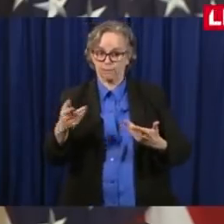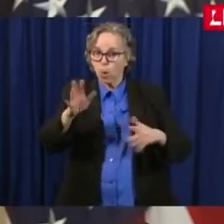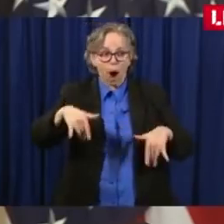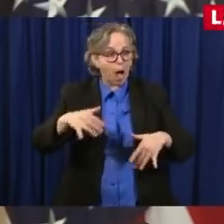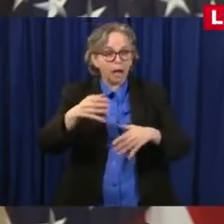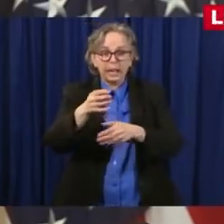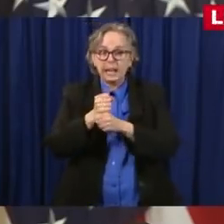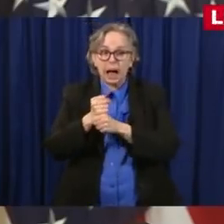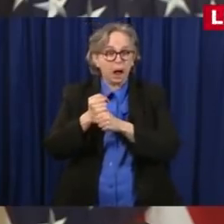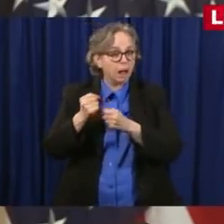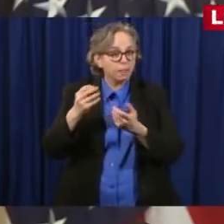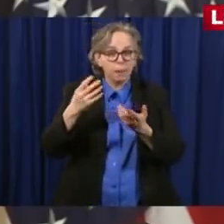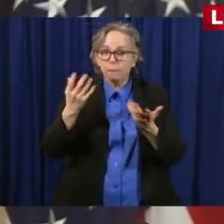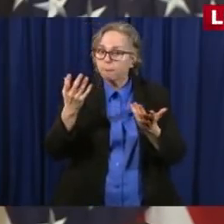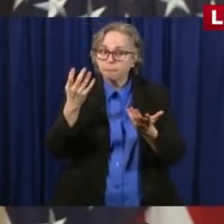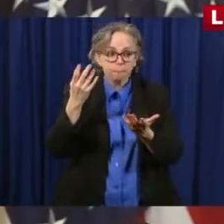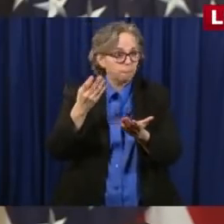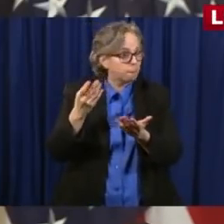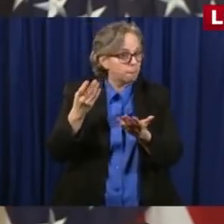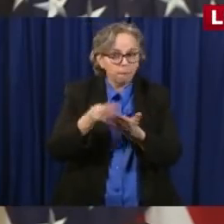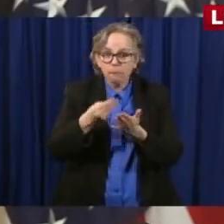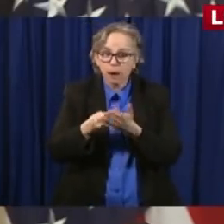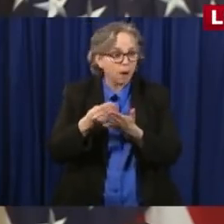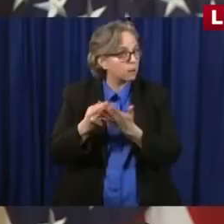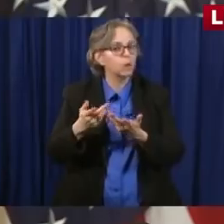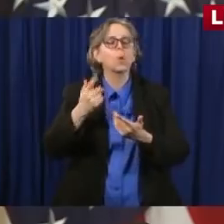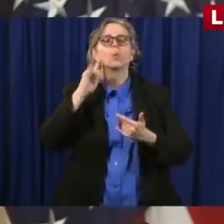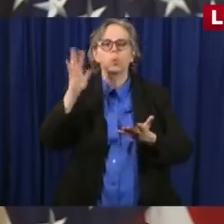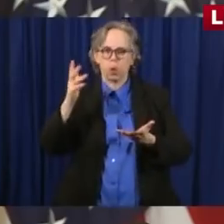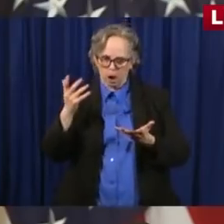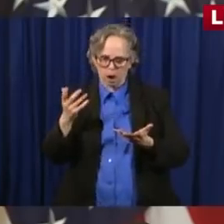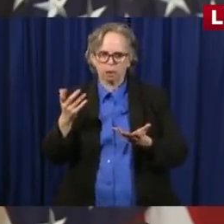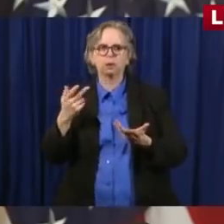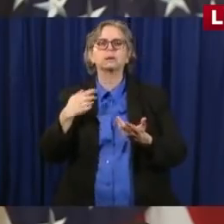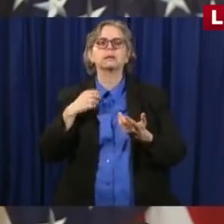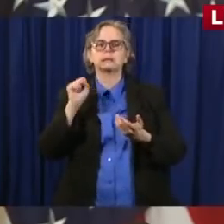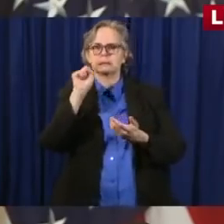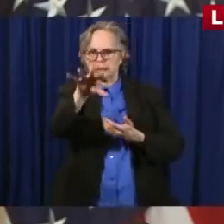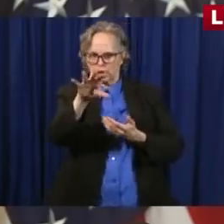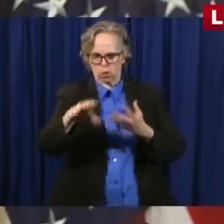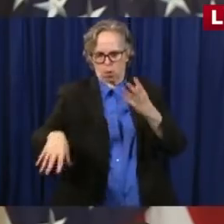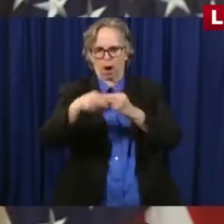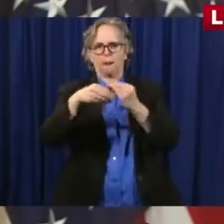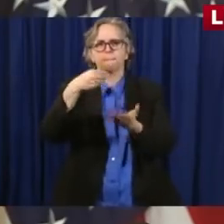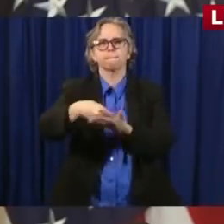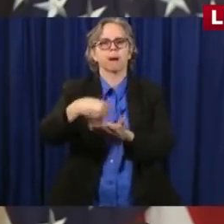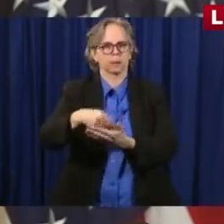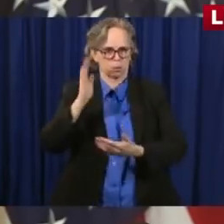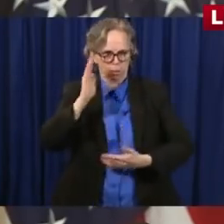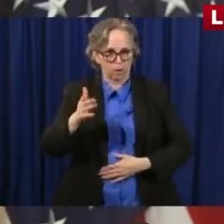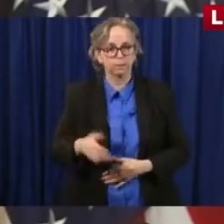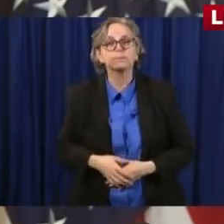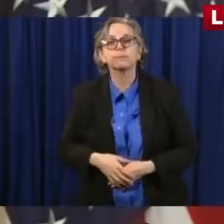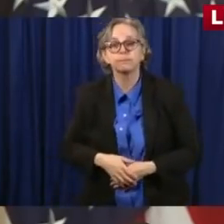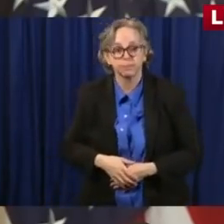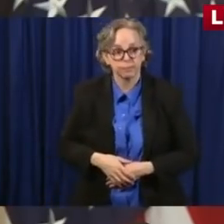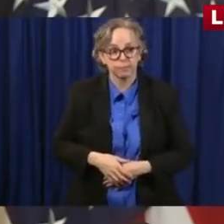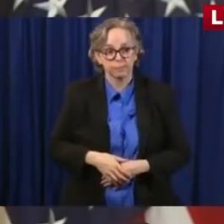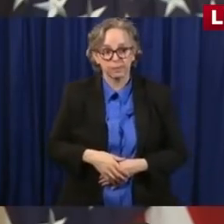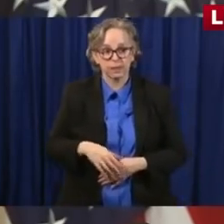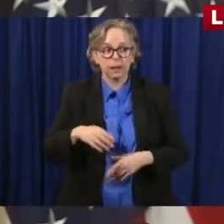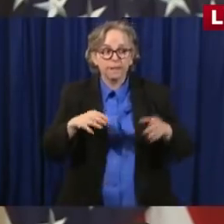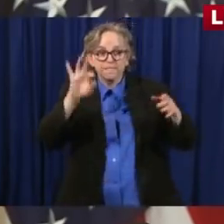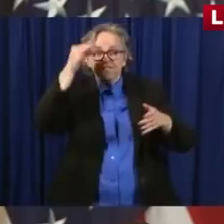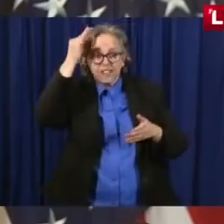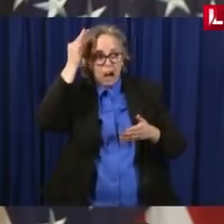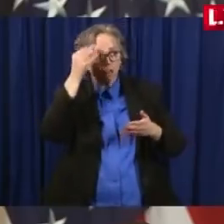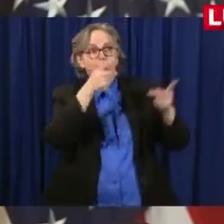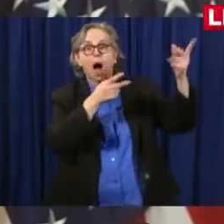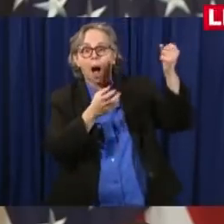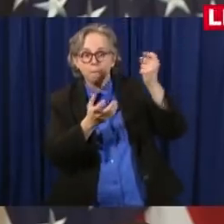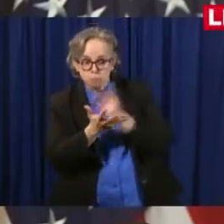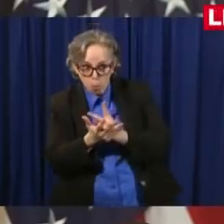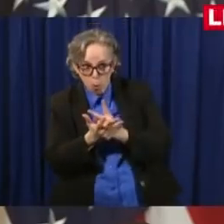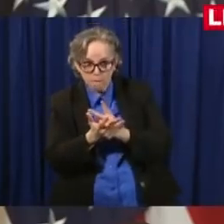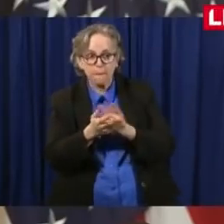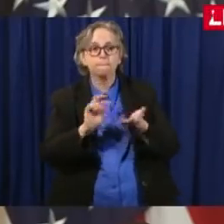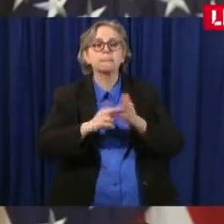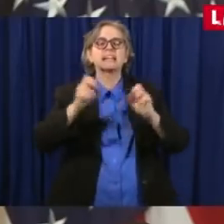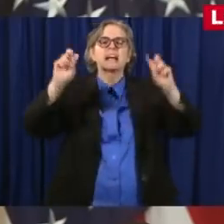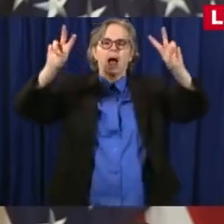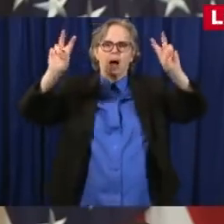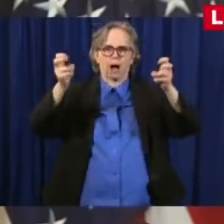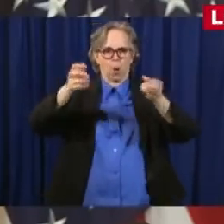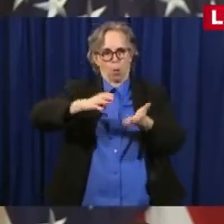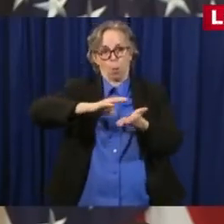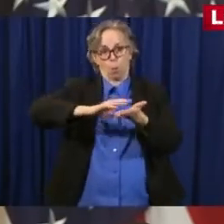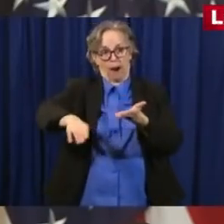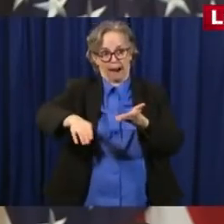BEGINNING THIS WEEK, THOSE WHO DID NOT ALREADY RECEIVE THE MAXIMUM LEGAL ALLOTMENT IN LATE MARCH BIG ISSUED AN ADDITIONAL PAYMENT.